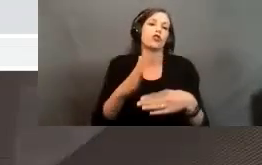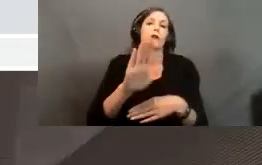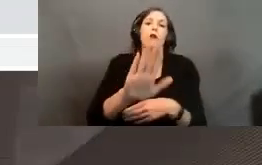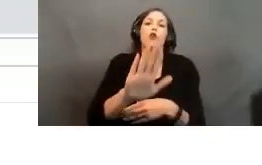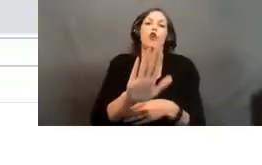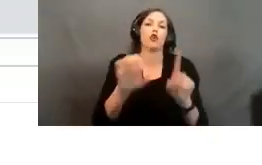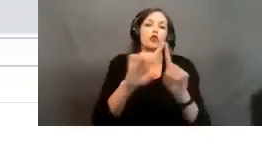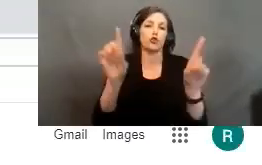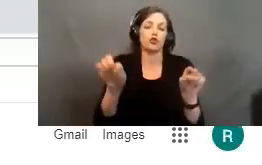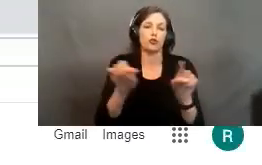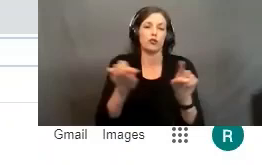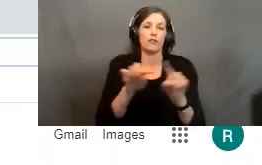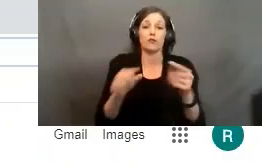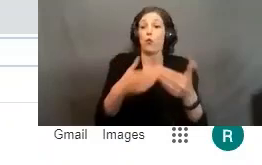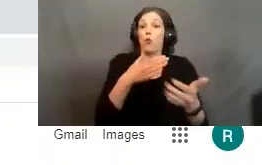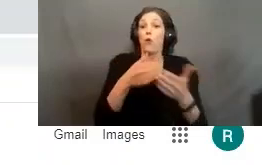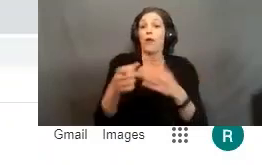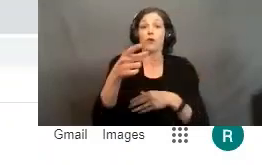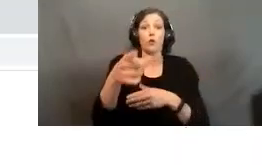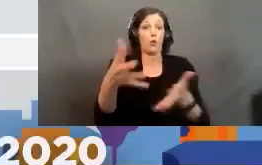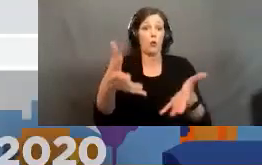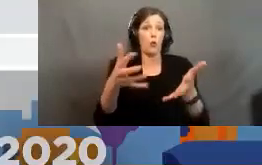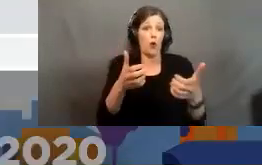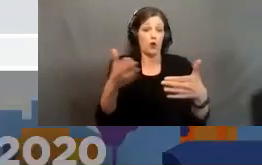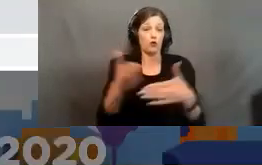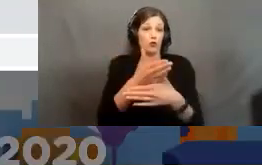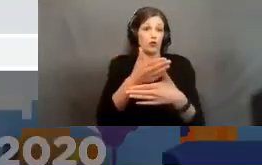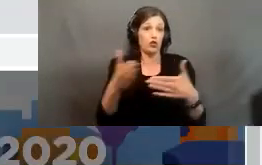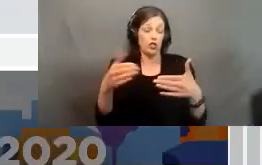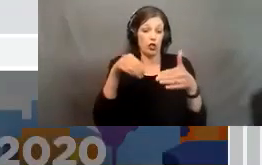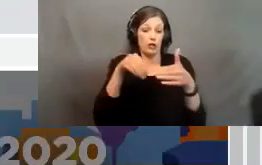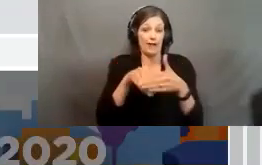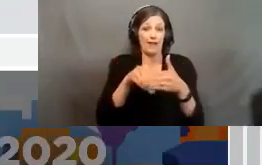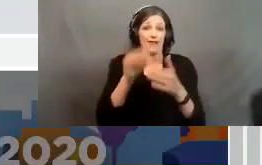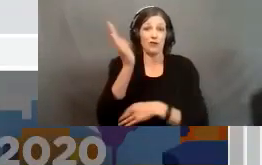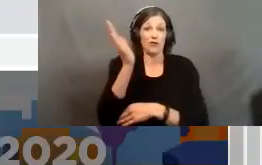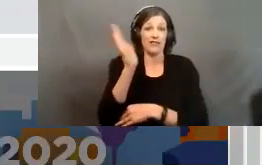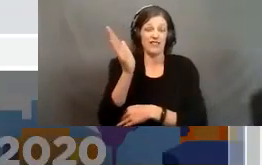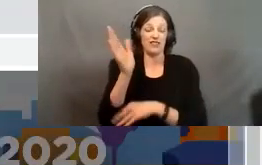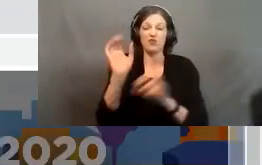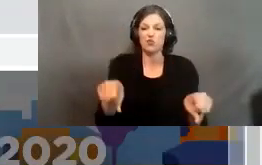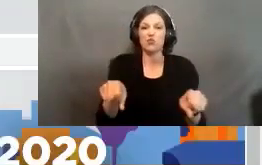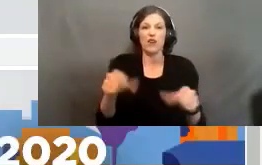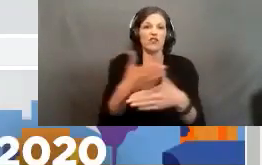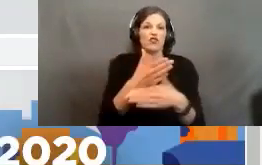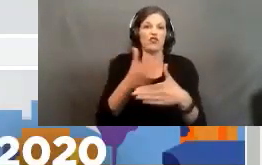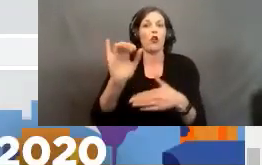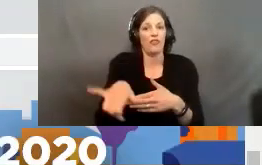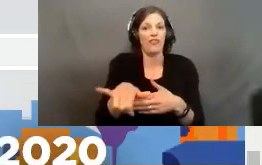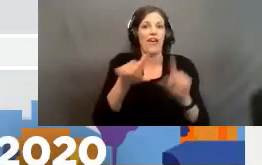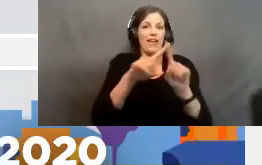whatever you would like 12:32:55 to share in your presentation , you can share that 12:32:58 screen. She had chosen a